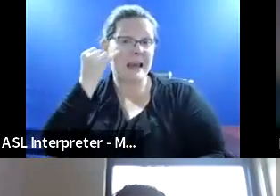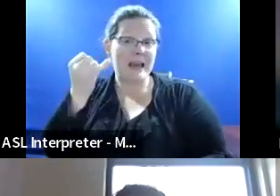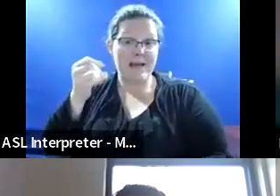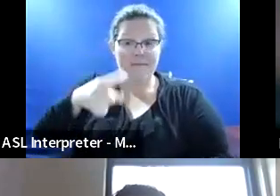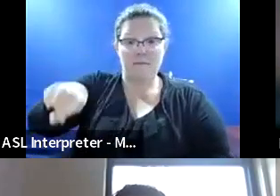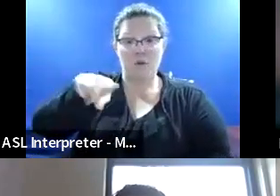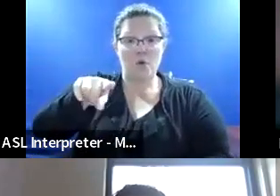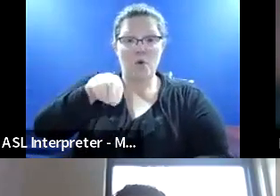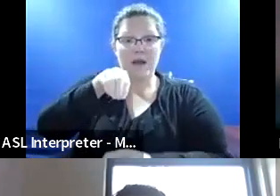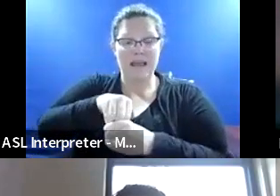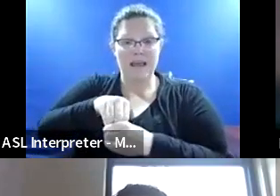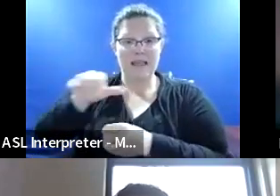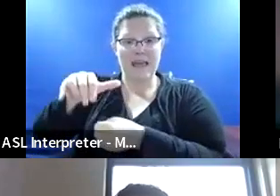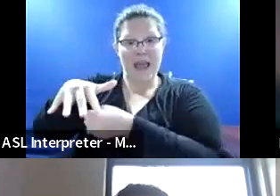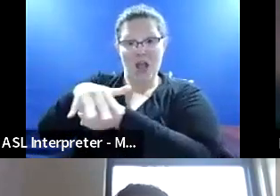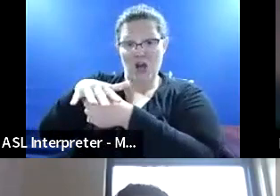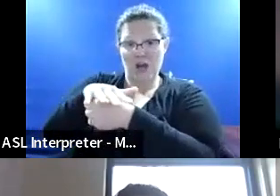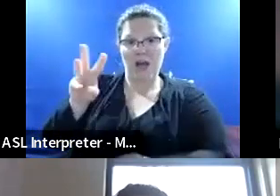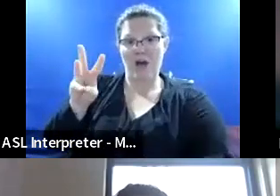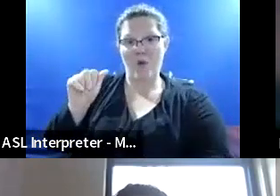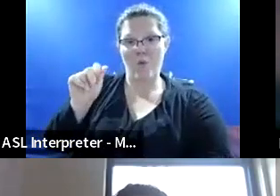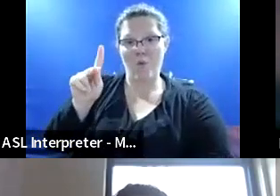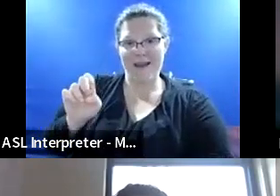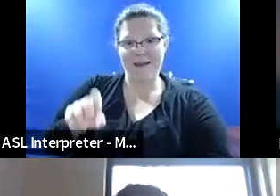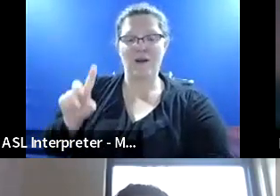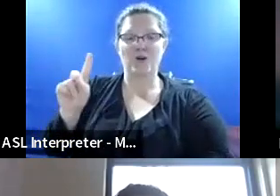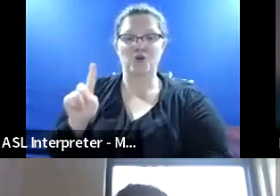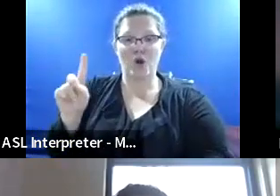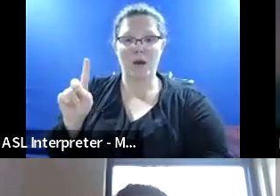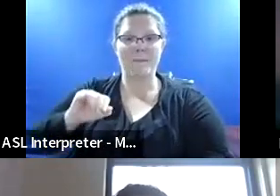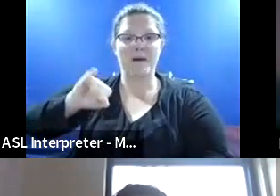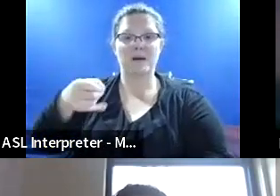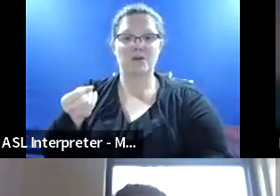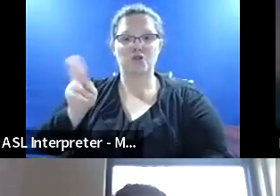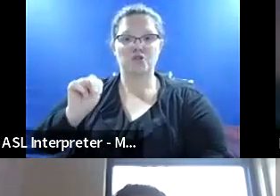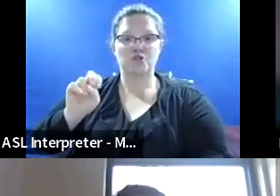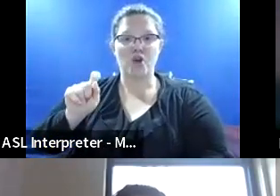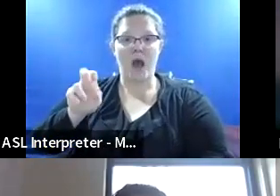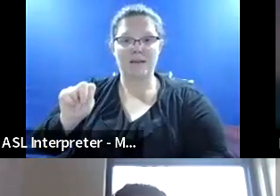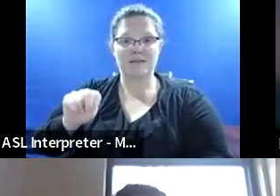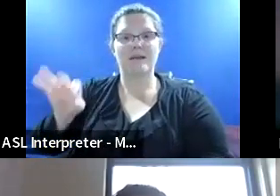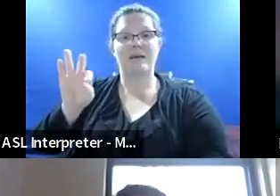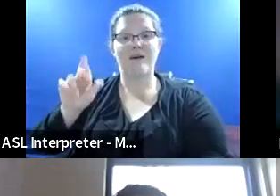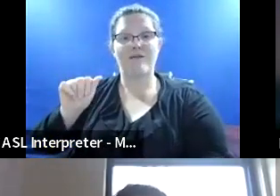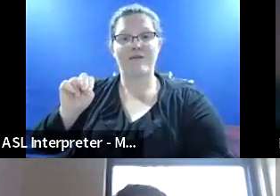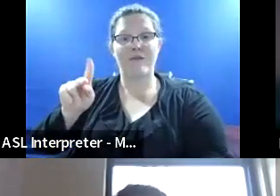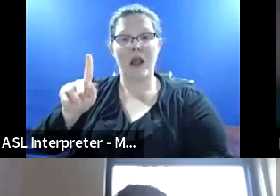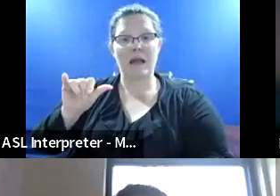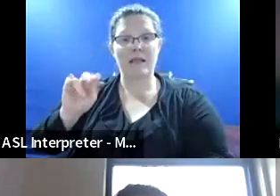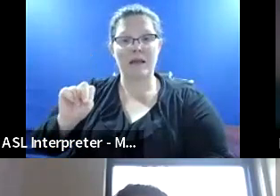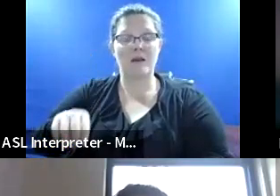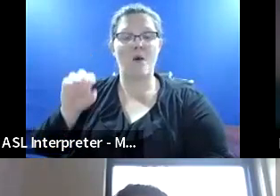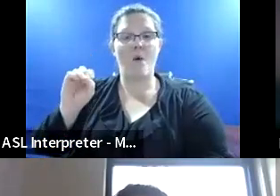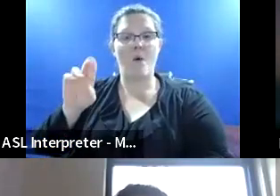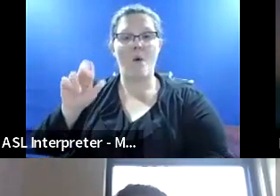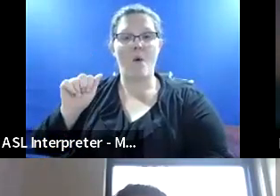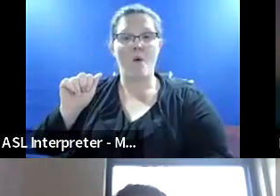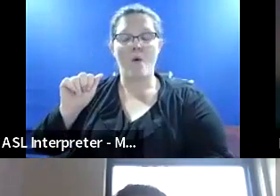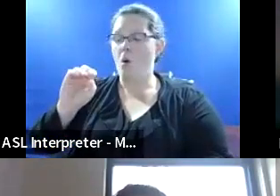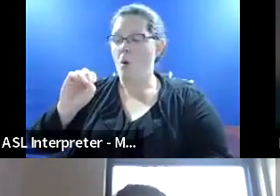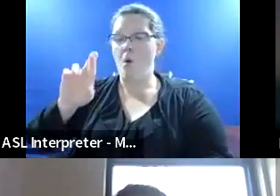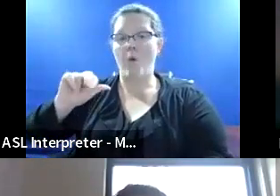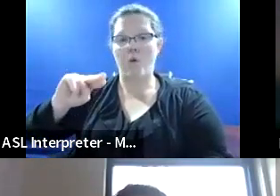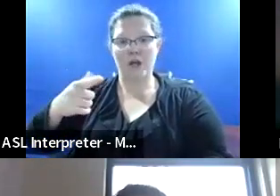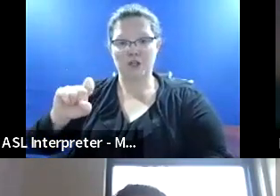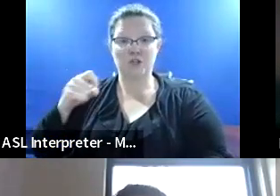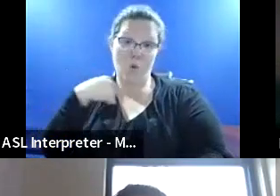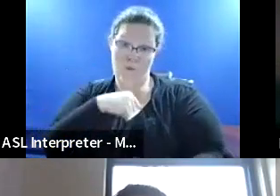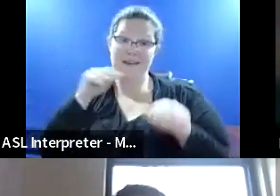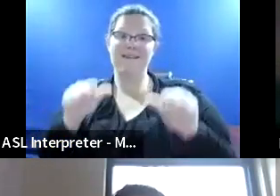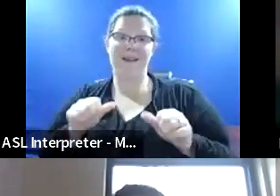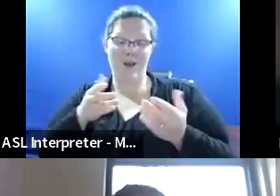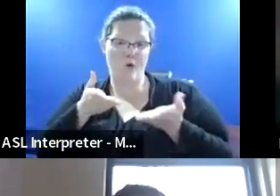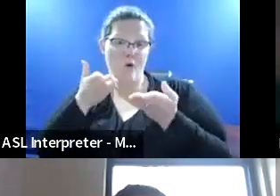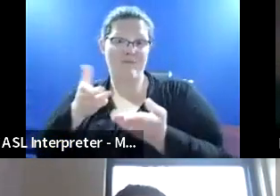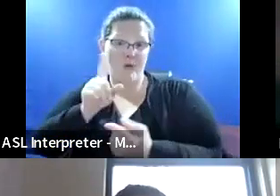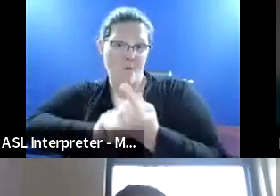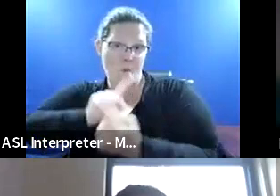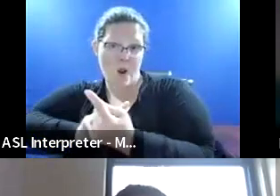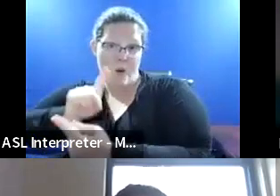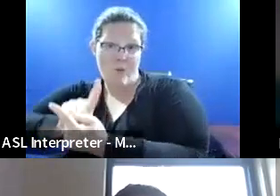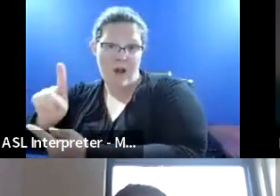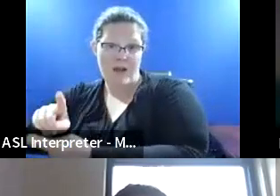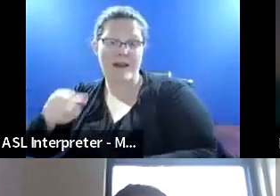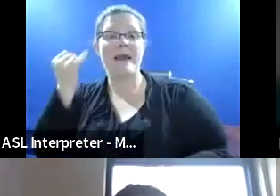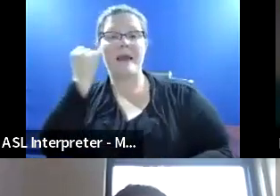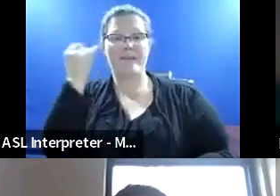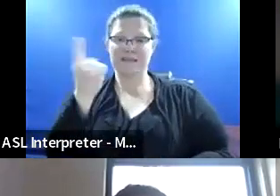WE HAVE A PARTNERSHIP WITH DUKE UNIVERSITY THAT OFFERS AN INDIVIDUALIZED GED TRAINING PROGRAM FOR ANY INDIVIDUAL THAT IS LOOKING TO GET THEIR GED.